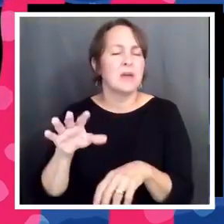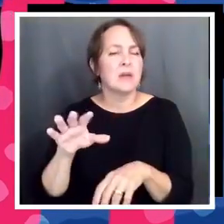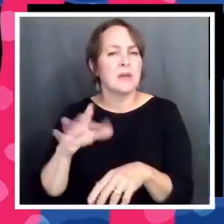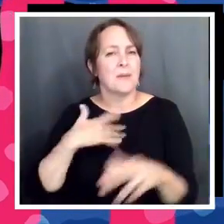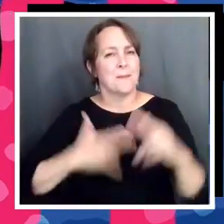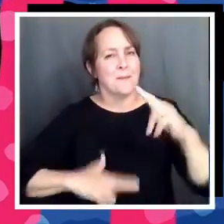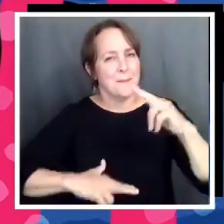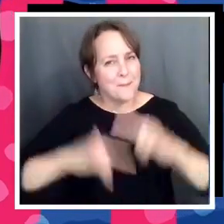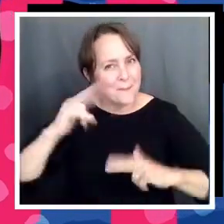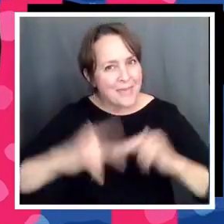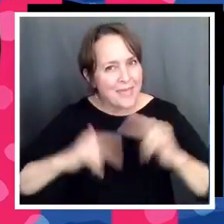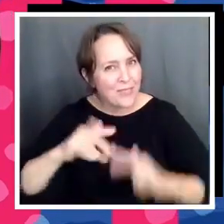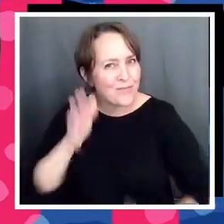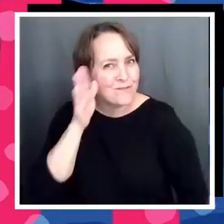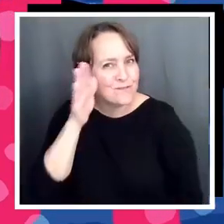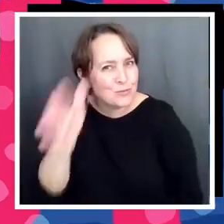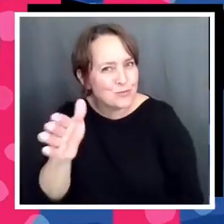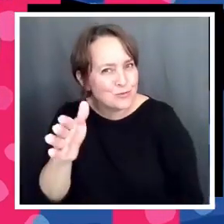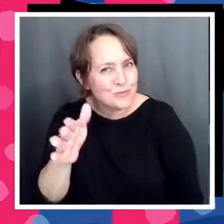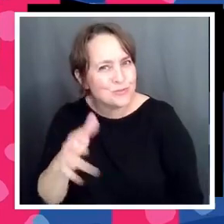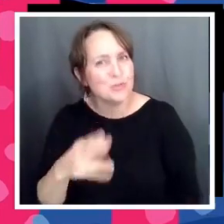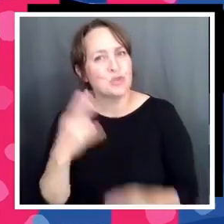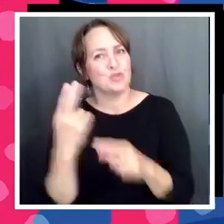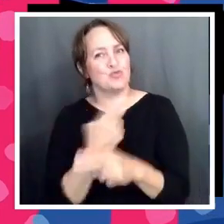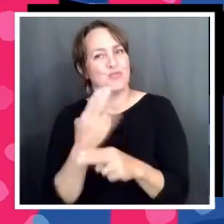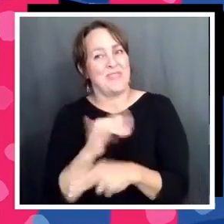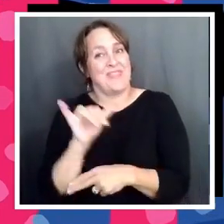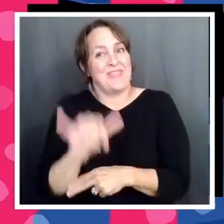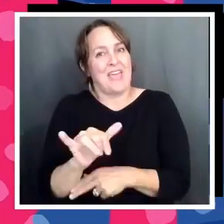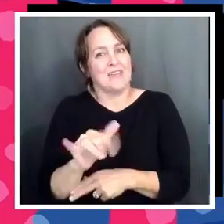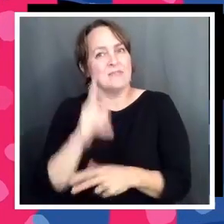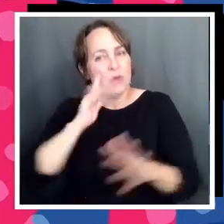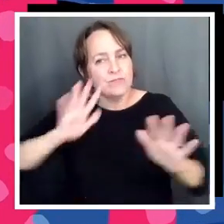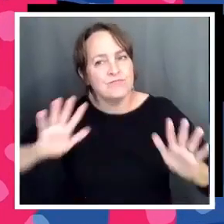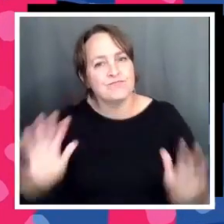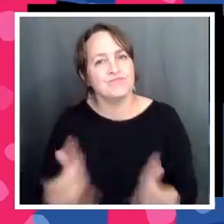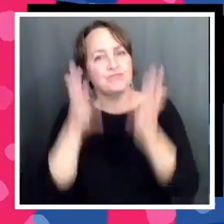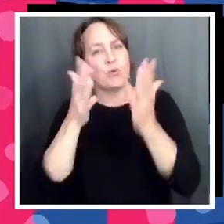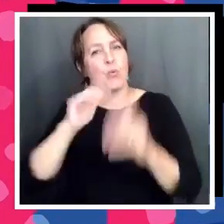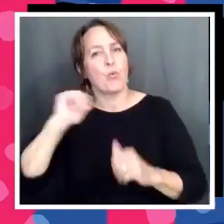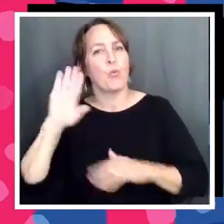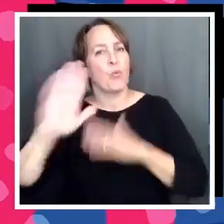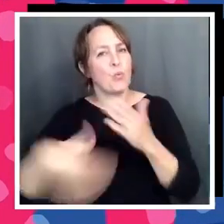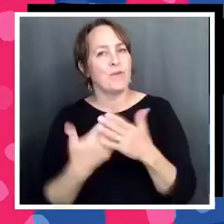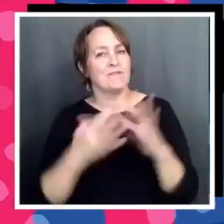HERE, NOT TO JUST THROW MONEY